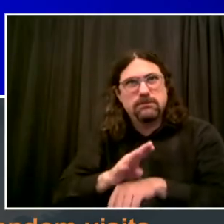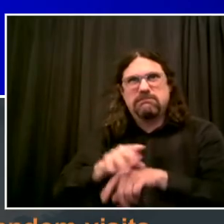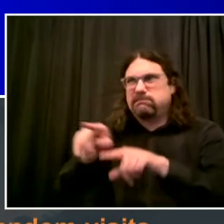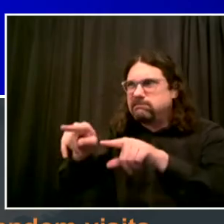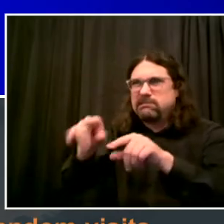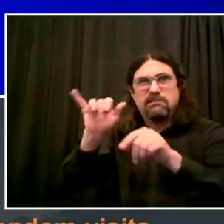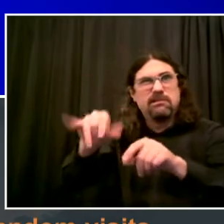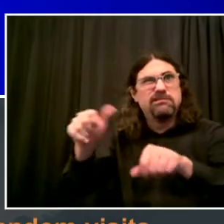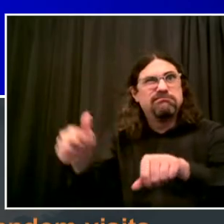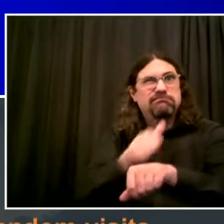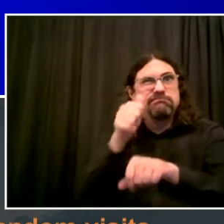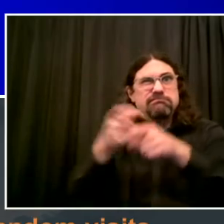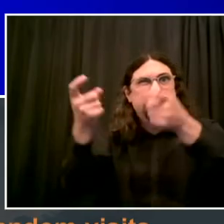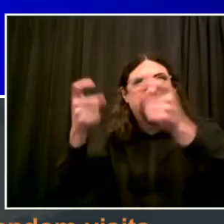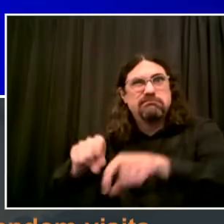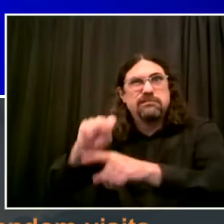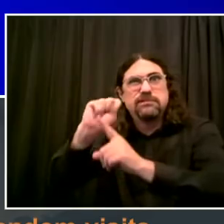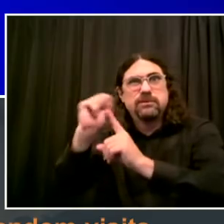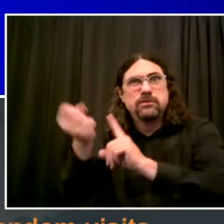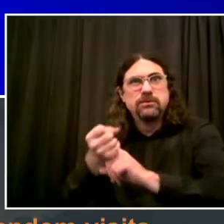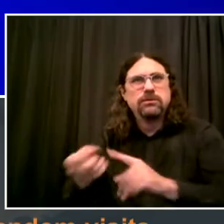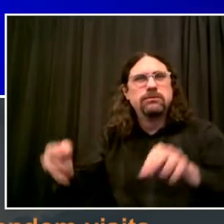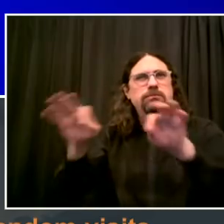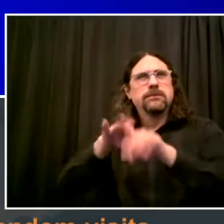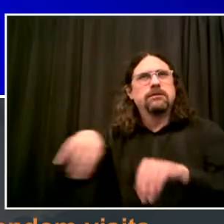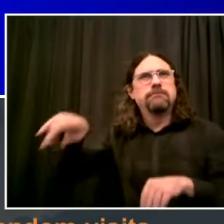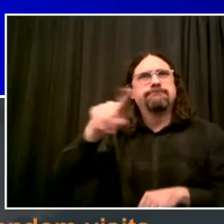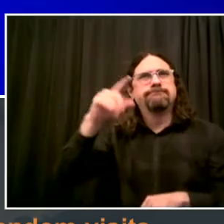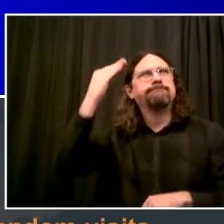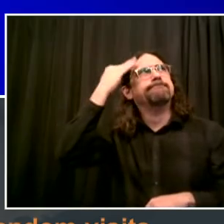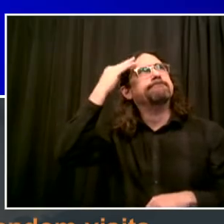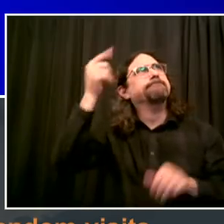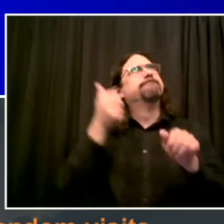CONSIDER THAT,